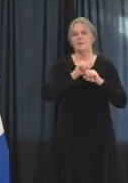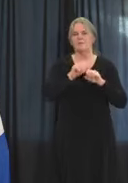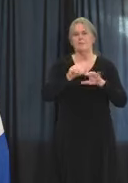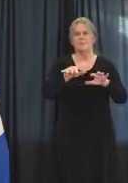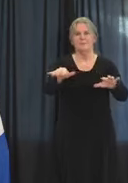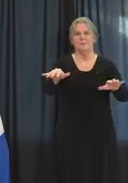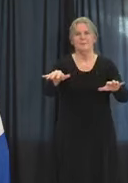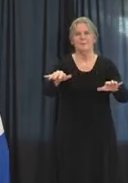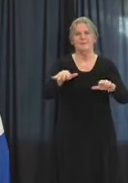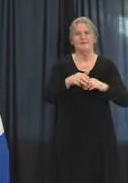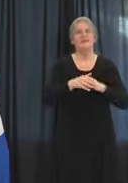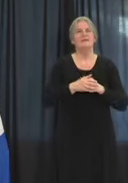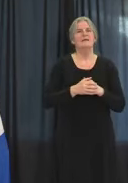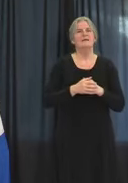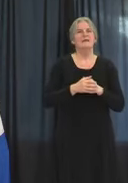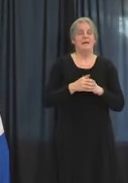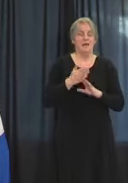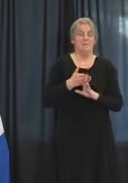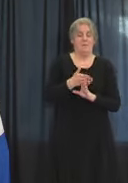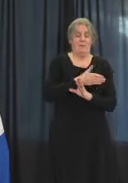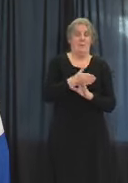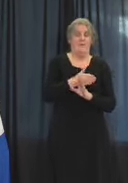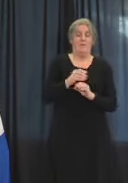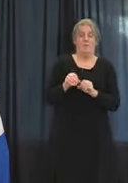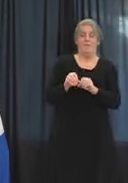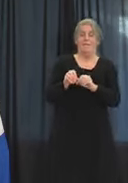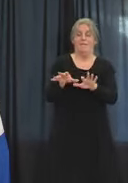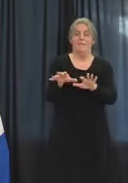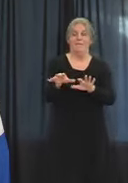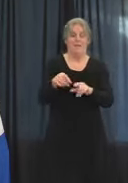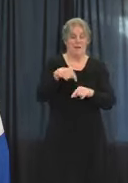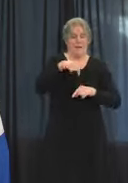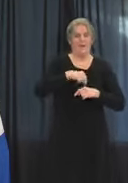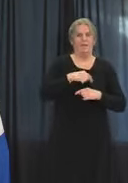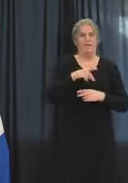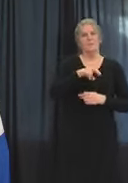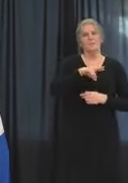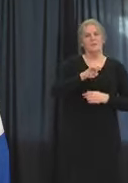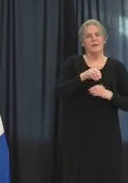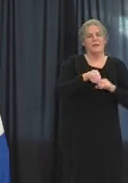And that in normal, and sort of prepandemic levels like we are,